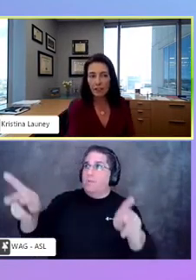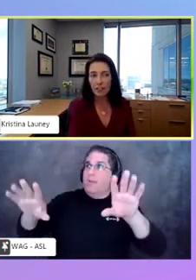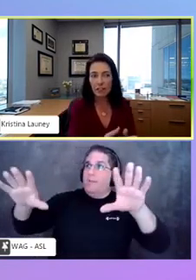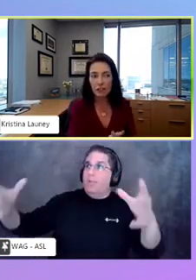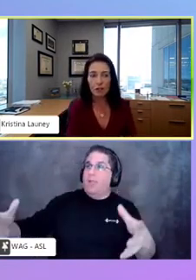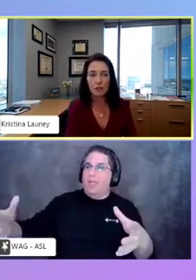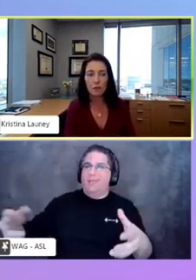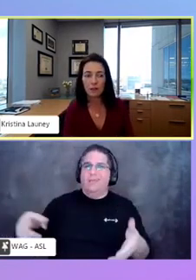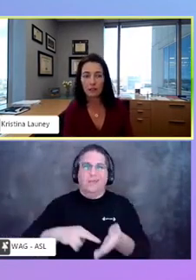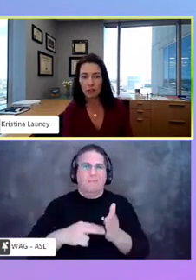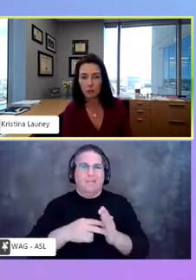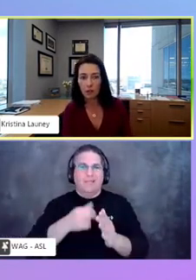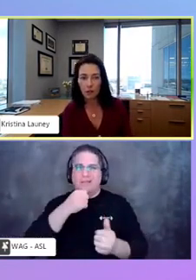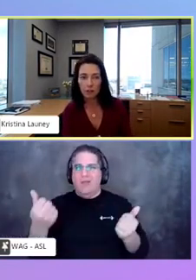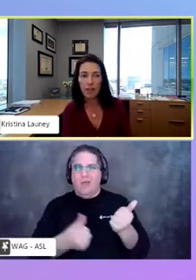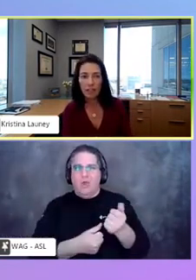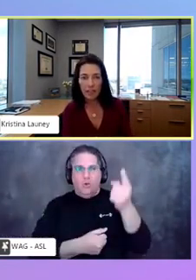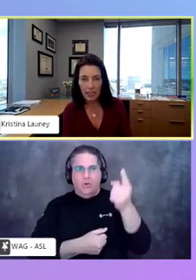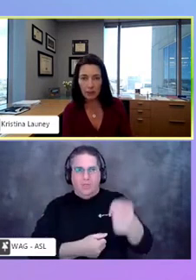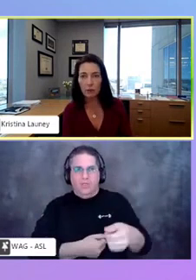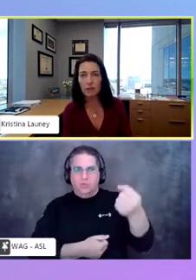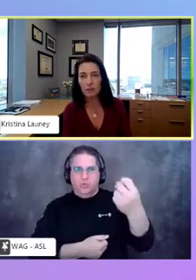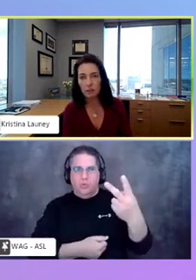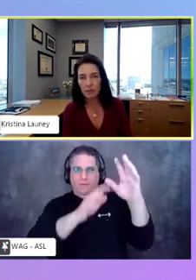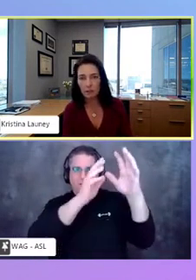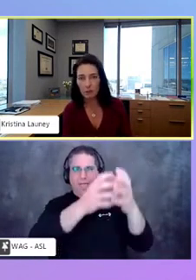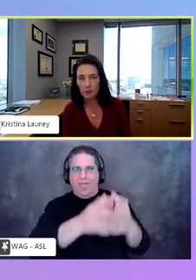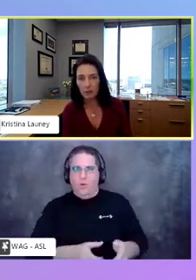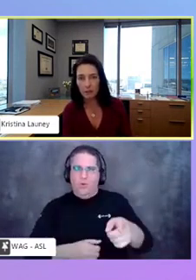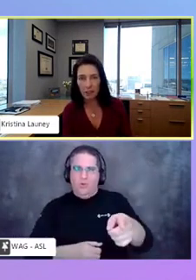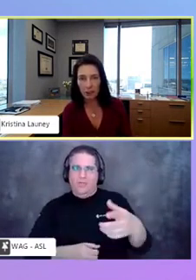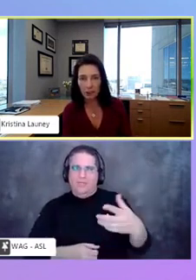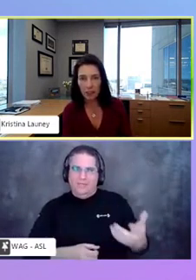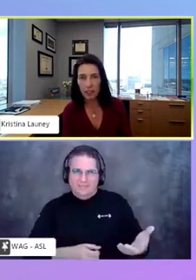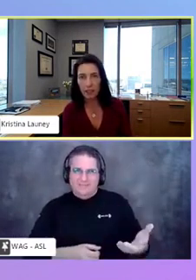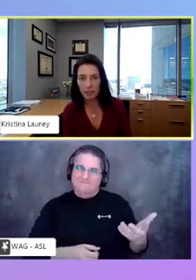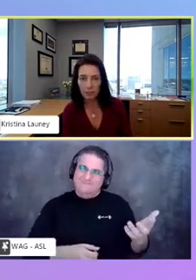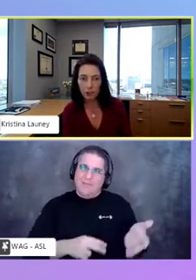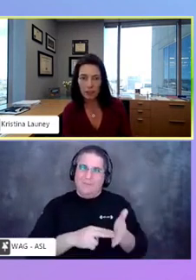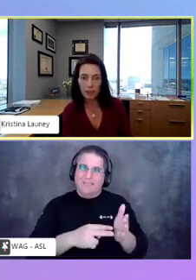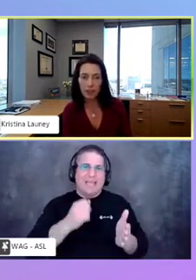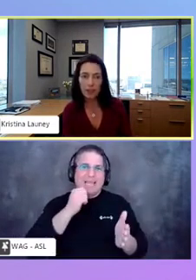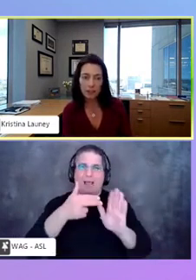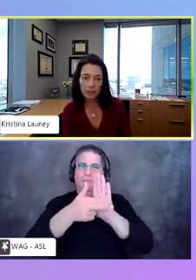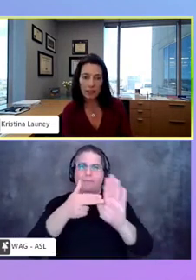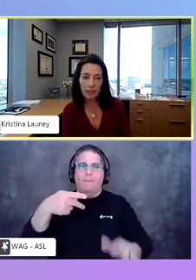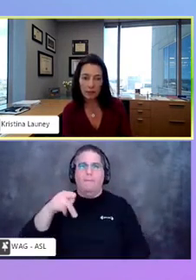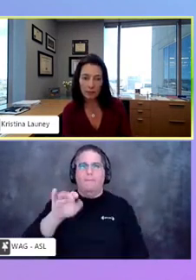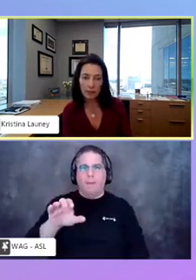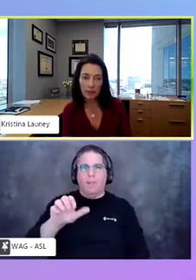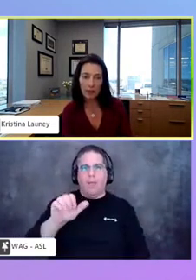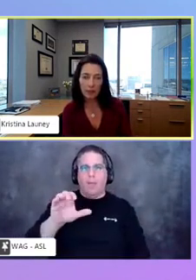anything to do with goods or services offered to the general public, and likely might that quite not fit into